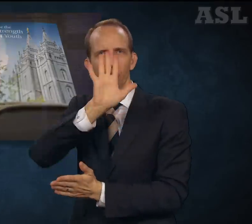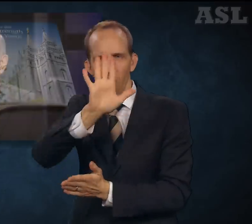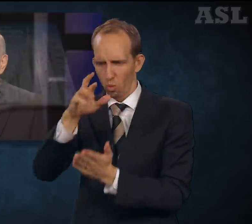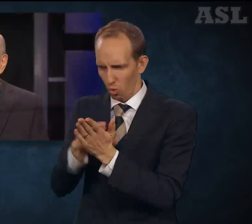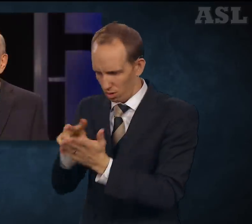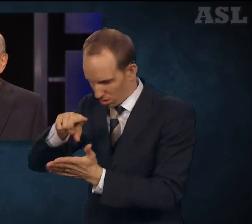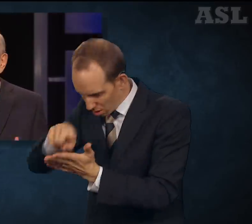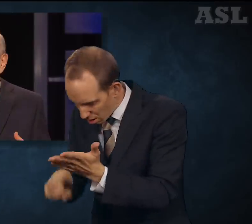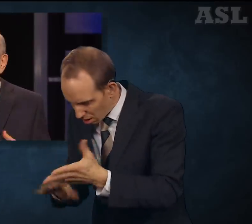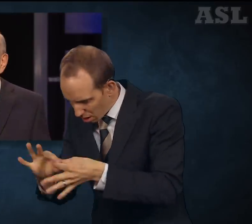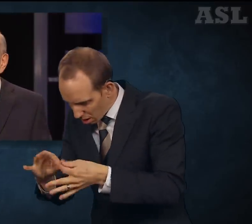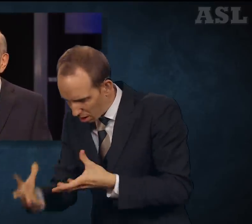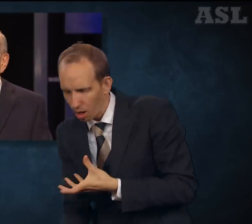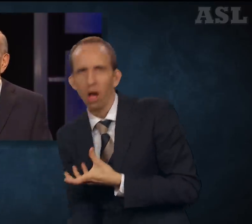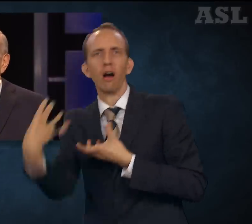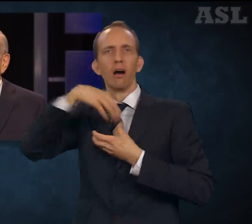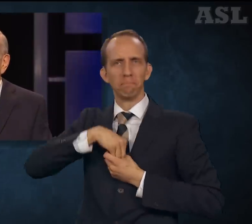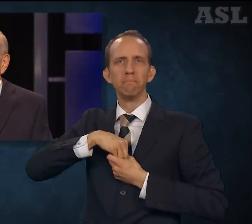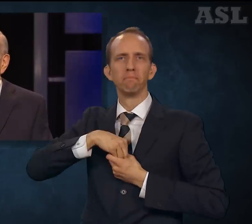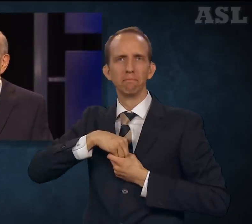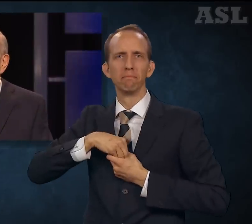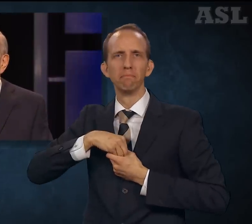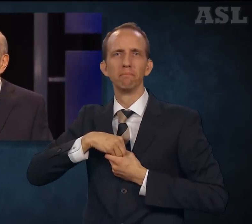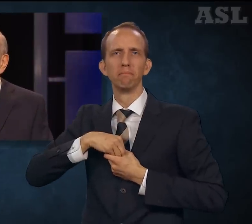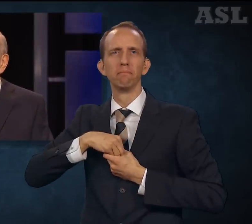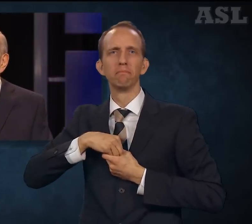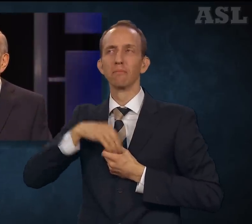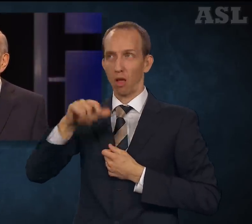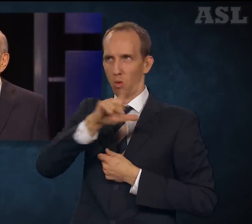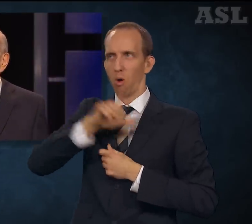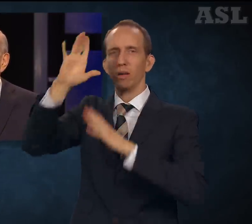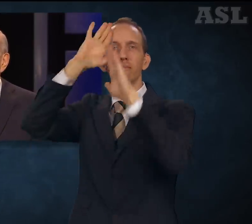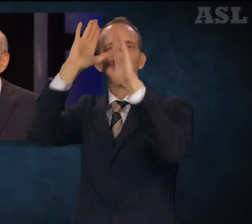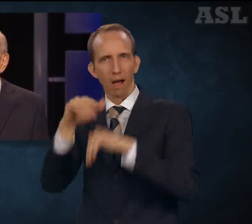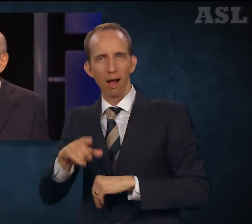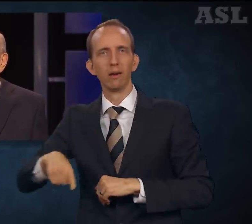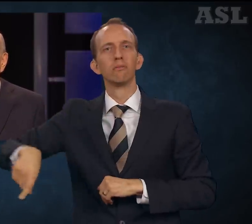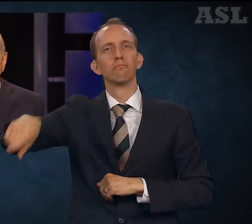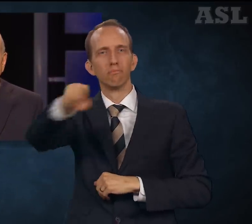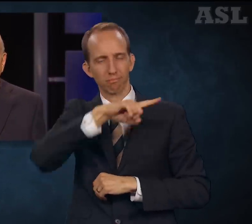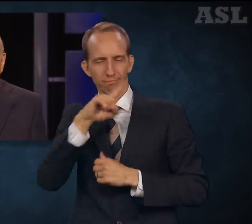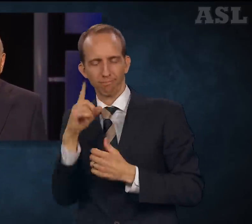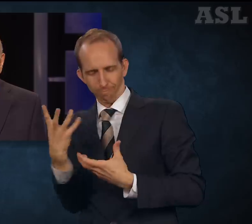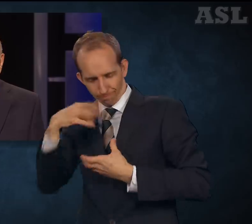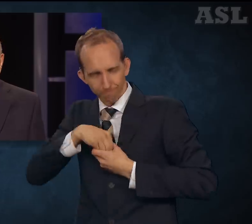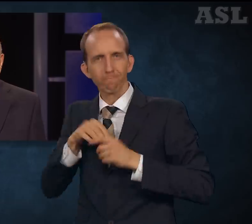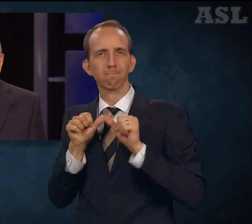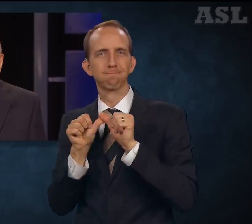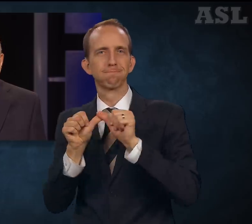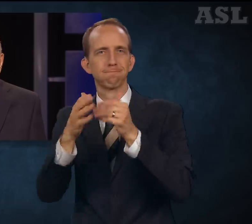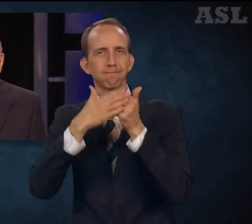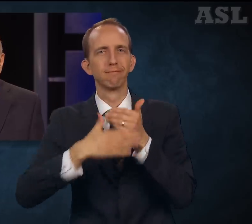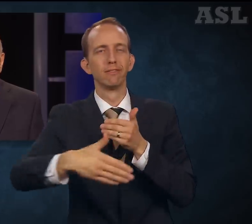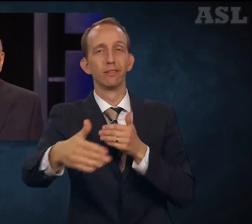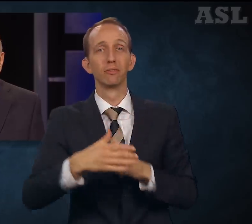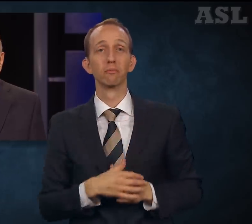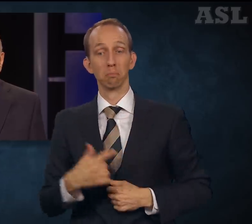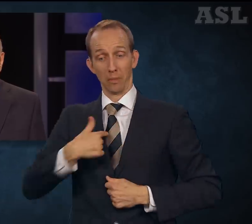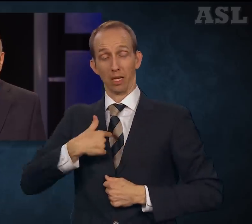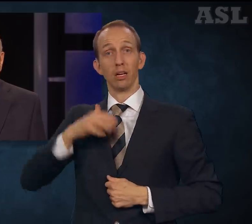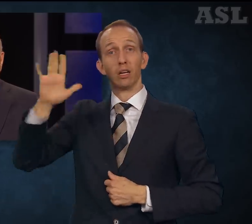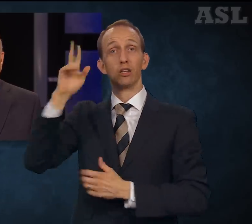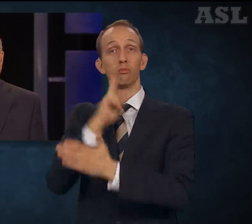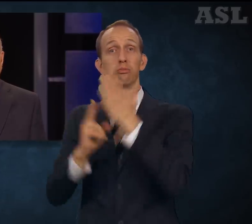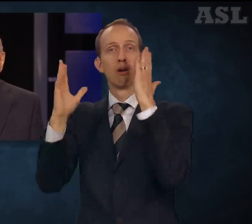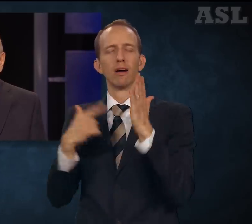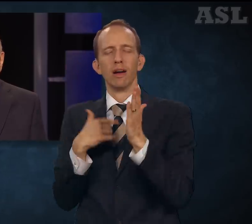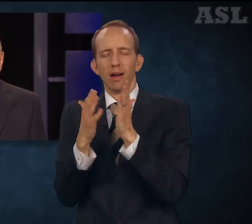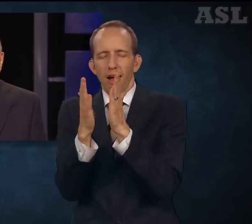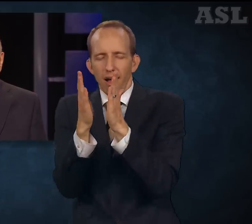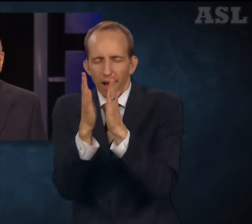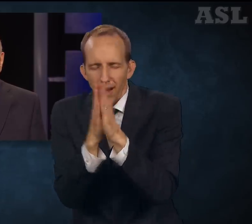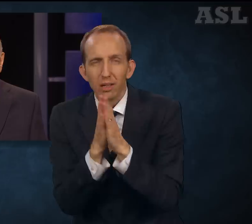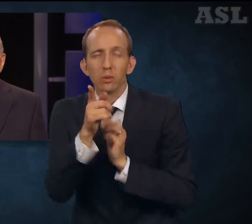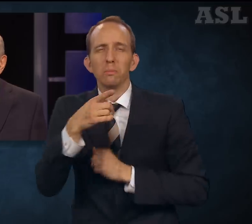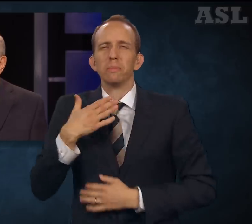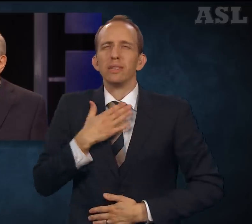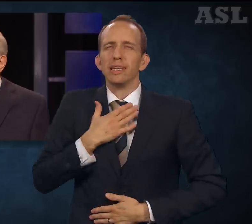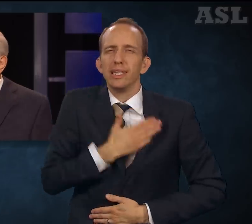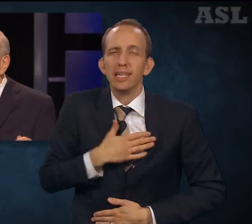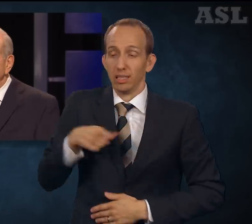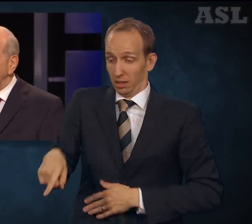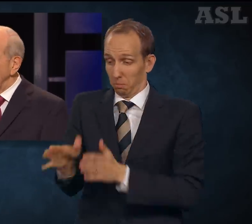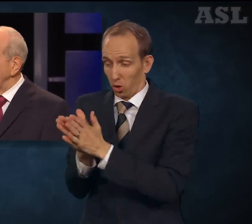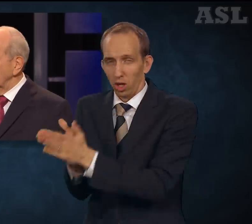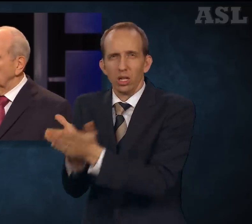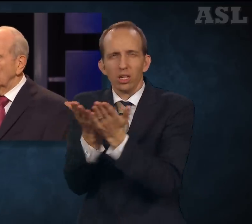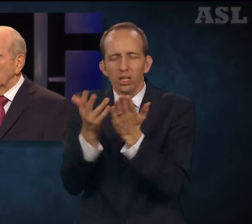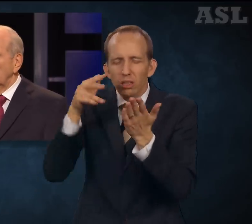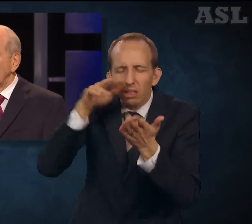UPHOLD.